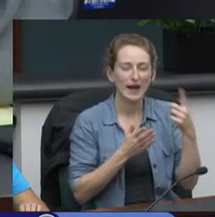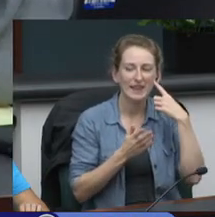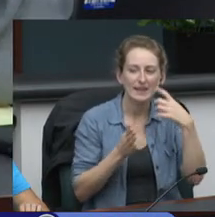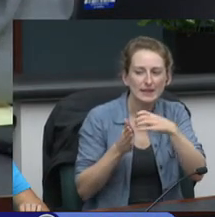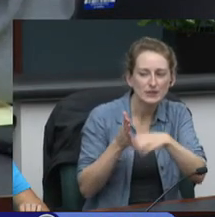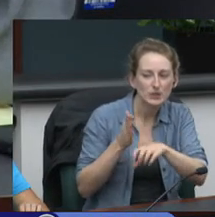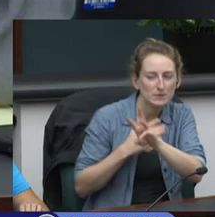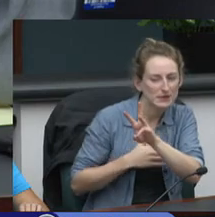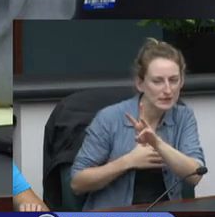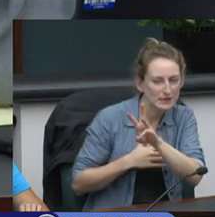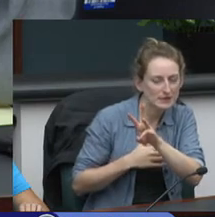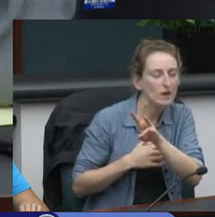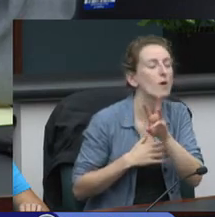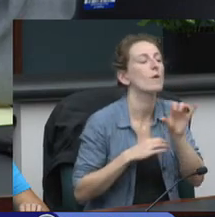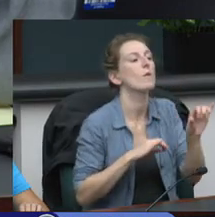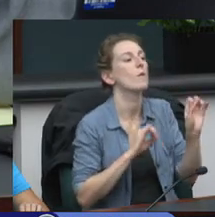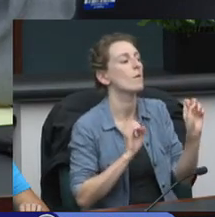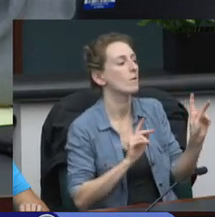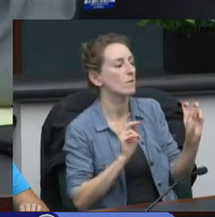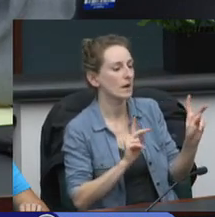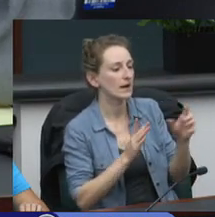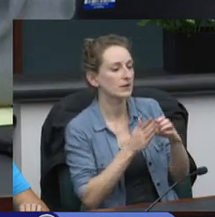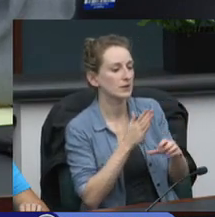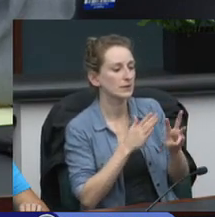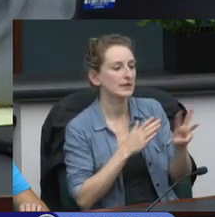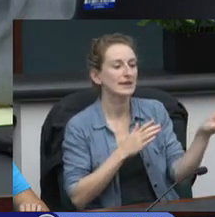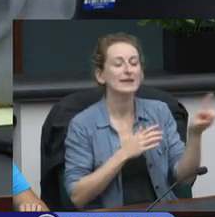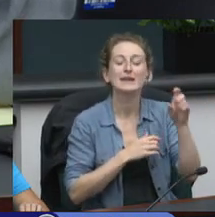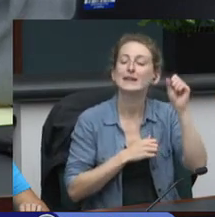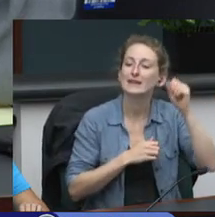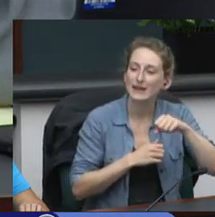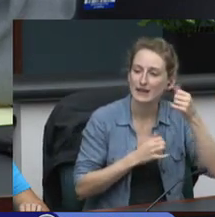but I wasn't sure we can check yes it's still required for PUD s I know and then